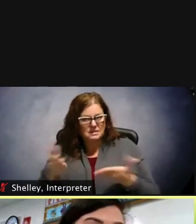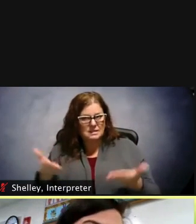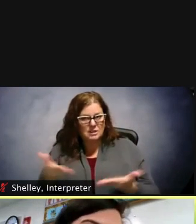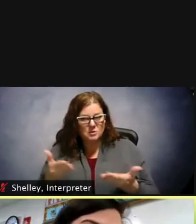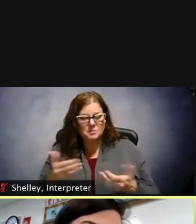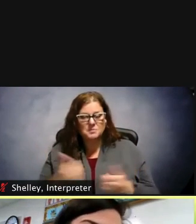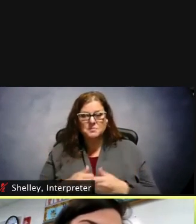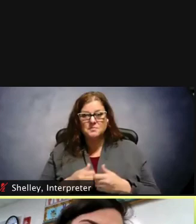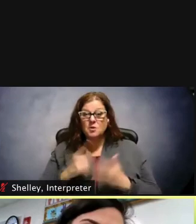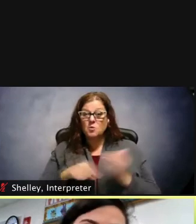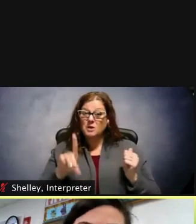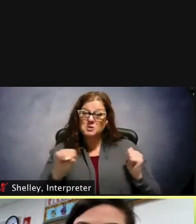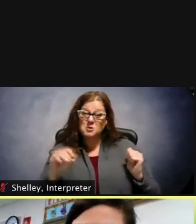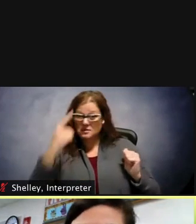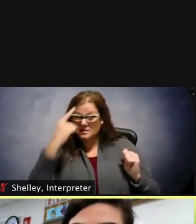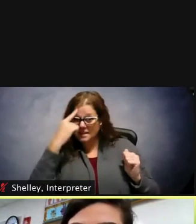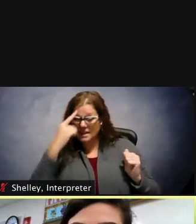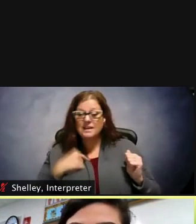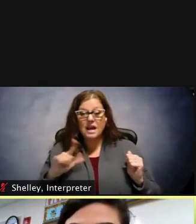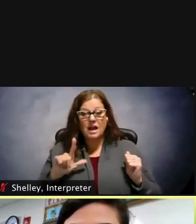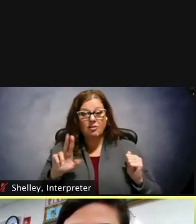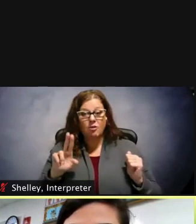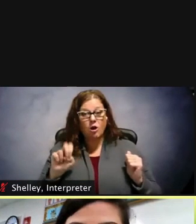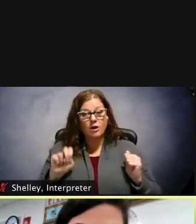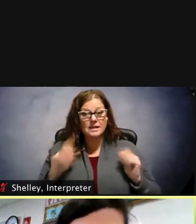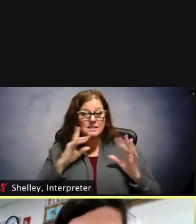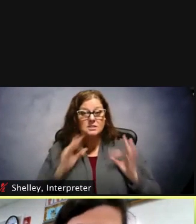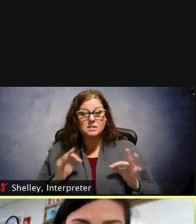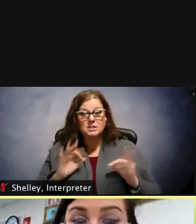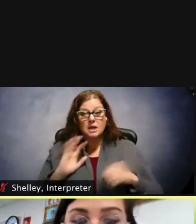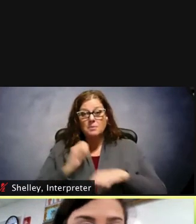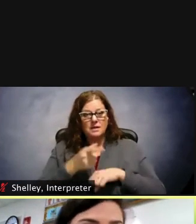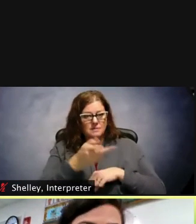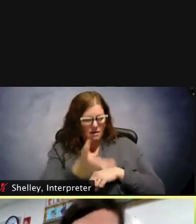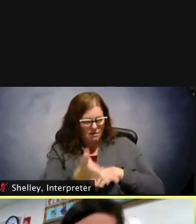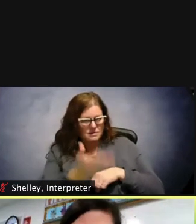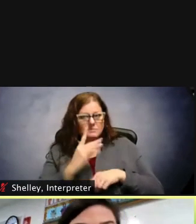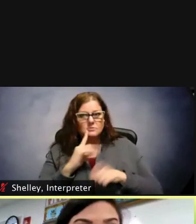you guys think would be an LRE decision based on this child? Or questions about this child?